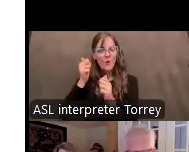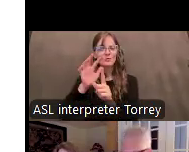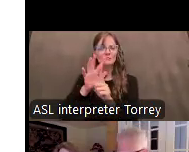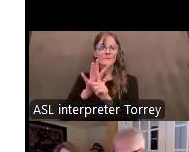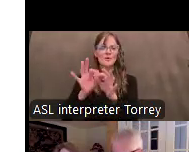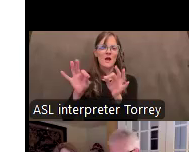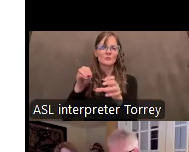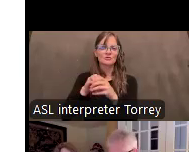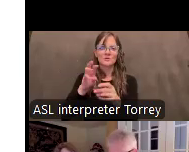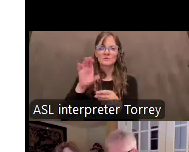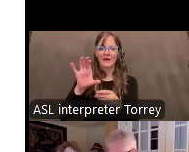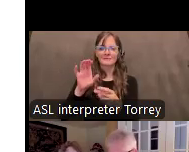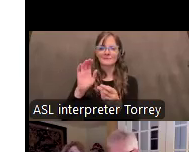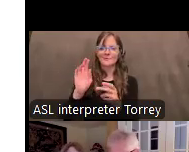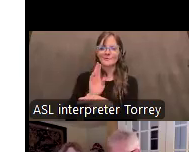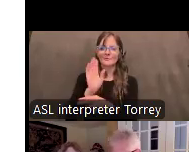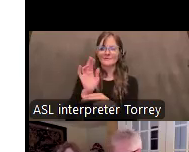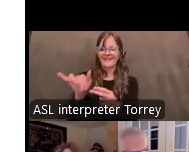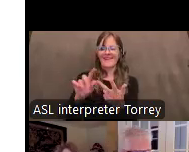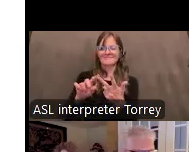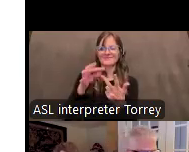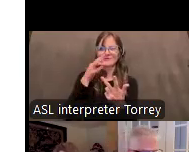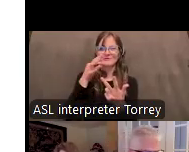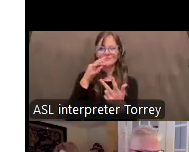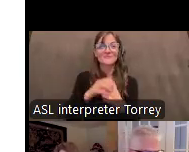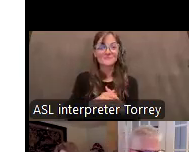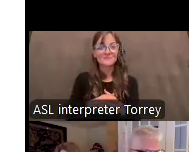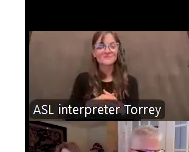we can offer the credentials of a CDCP,